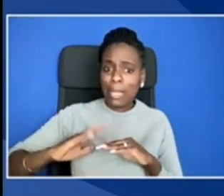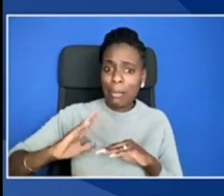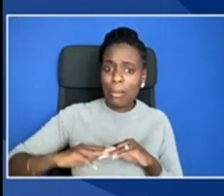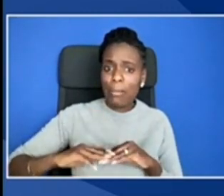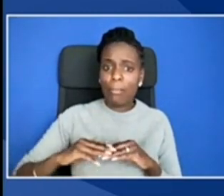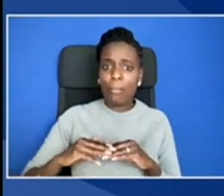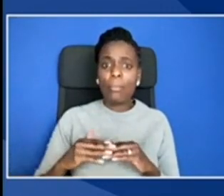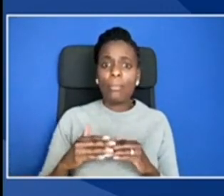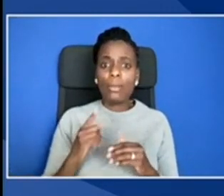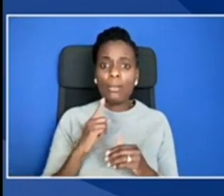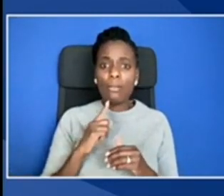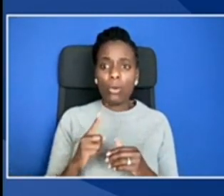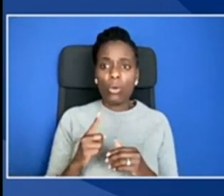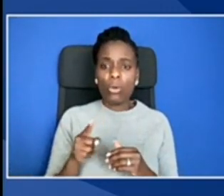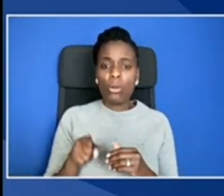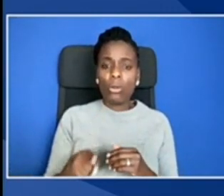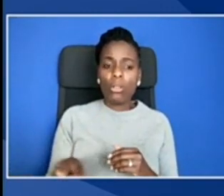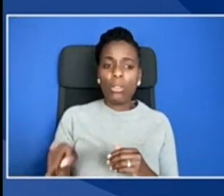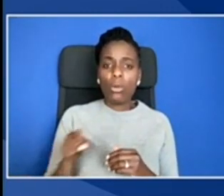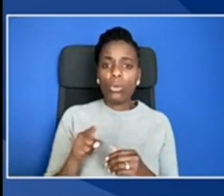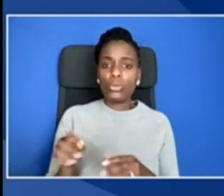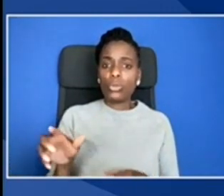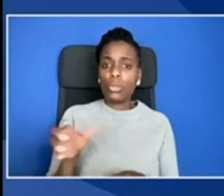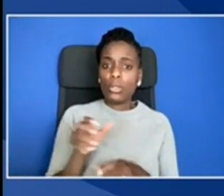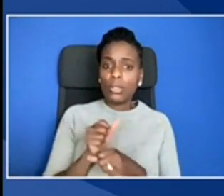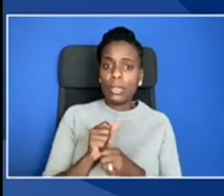those who are to receive this potential waiver.